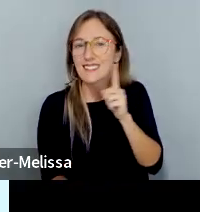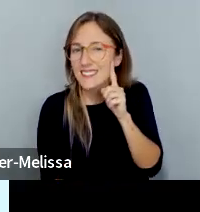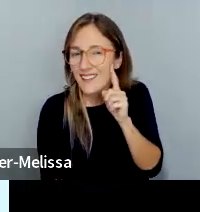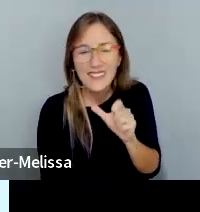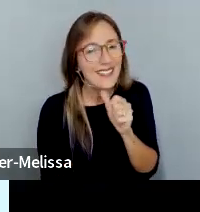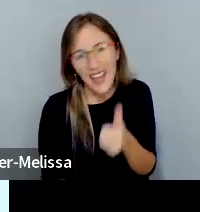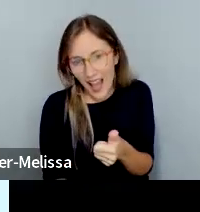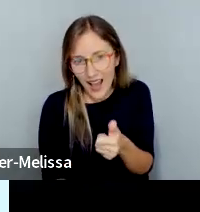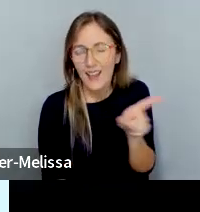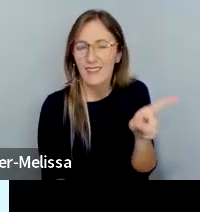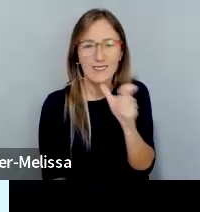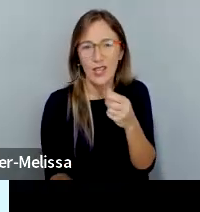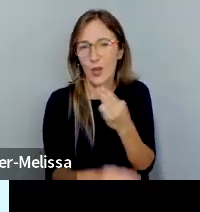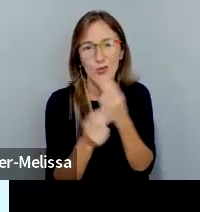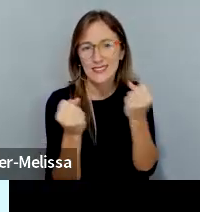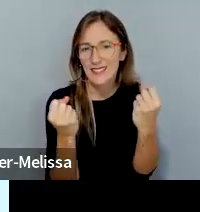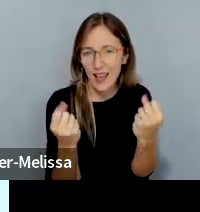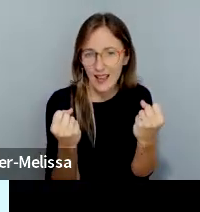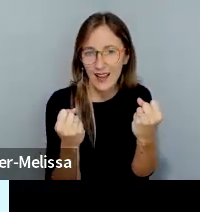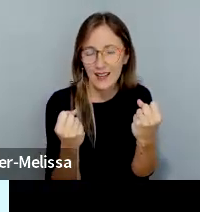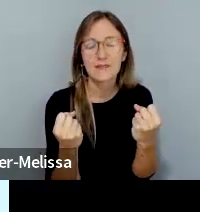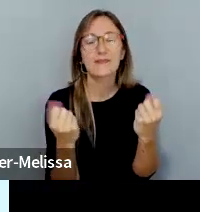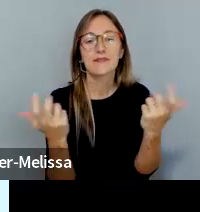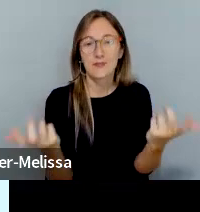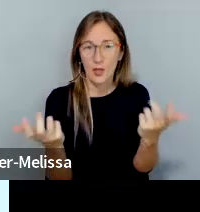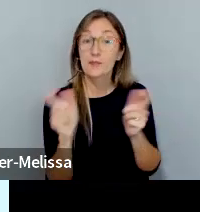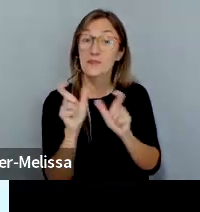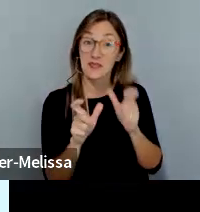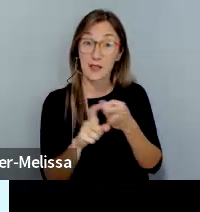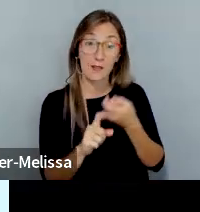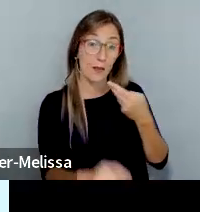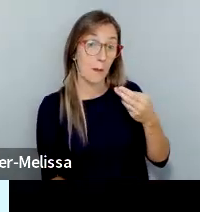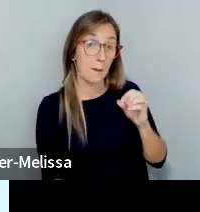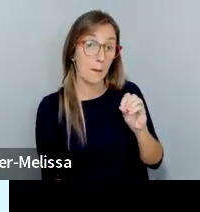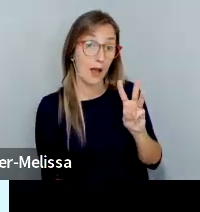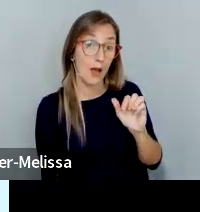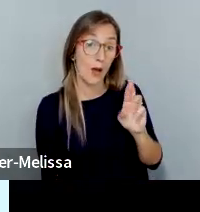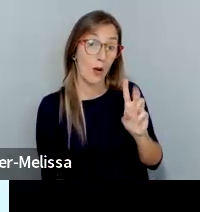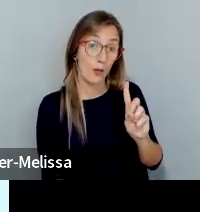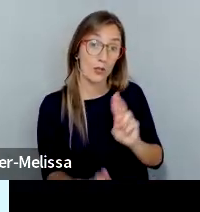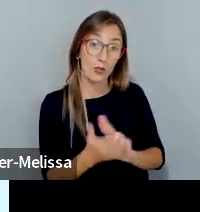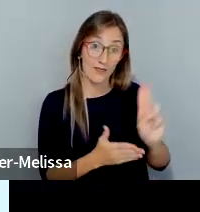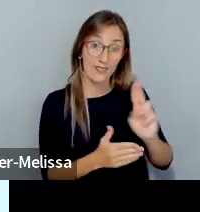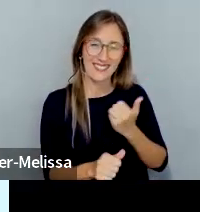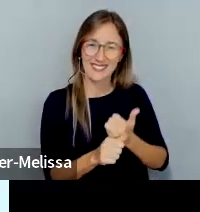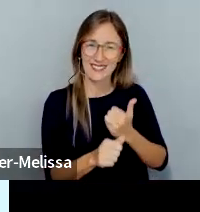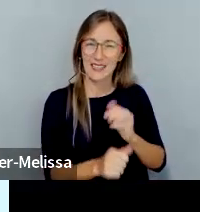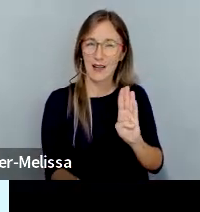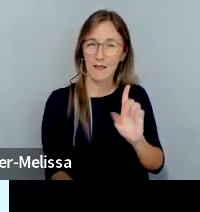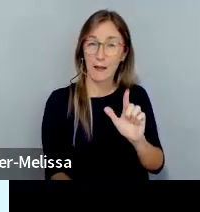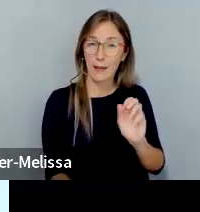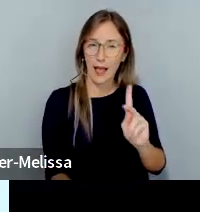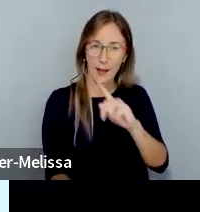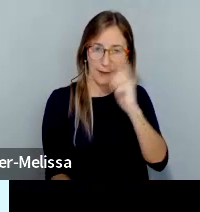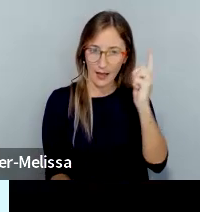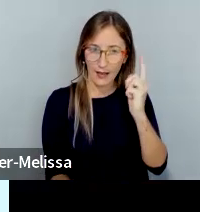was out on the mall. Oh, the last one we've got here is when